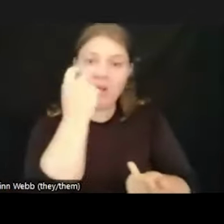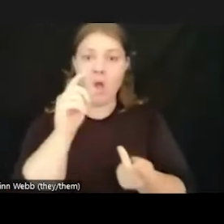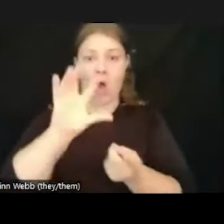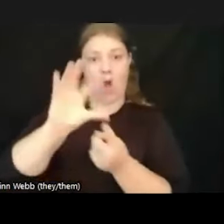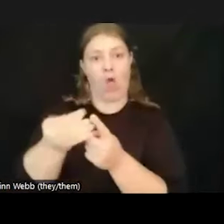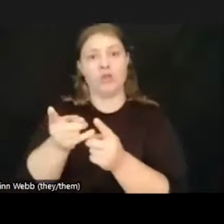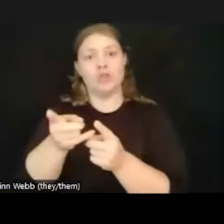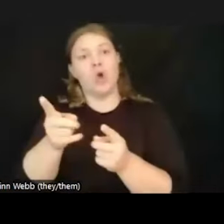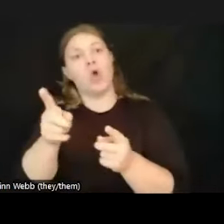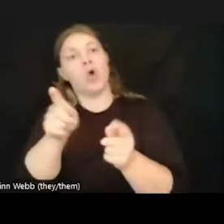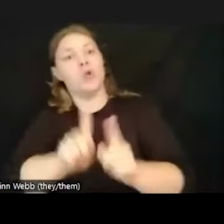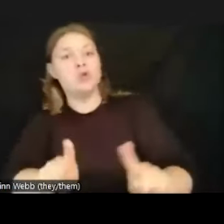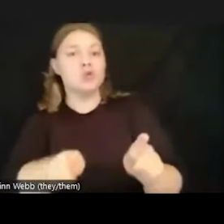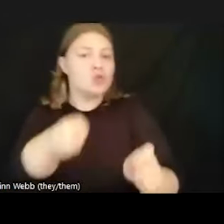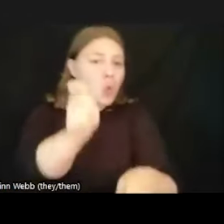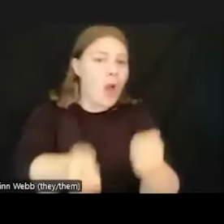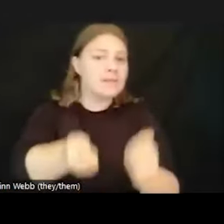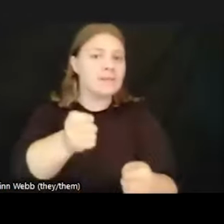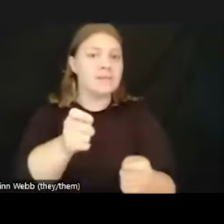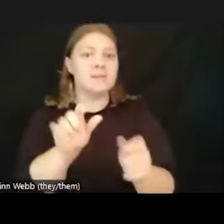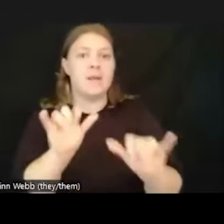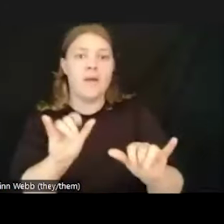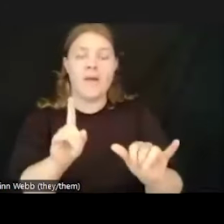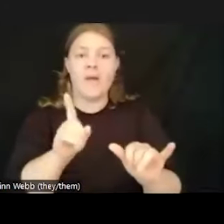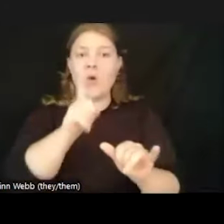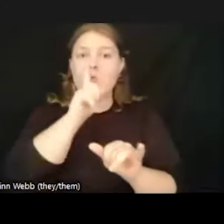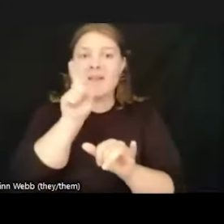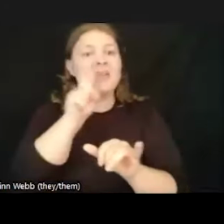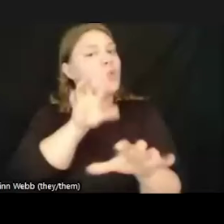make sure that we are really incorporating within the care that we're providing and I